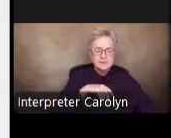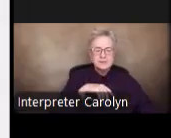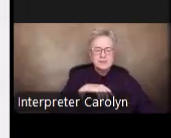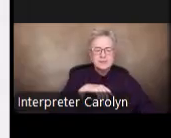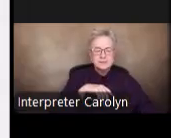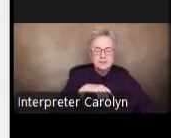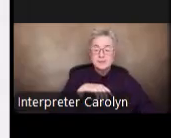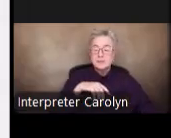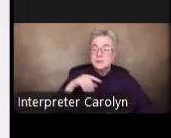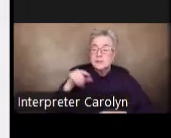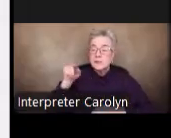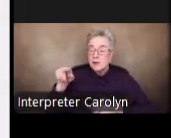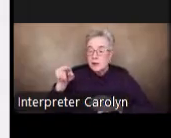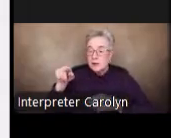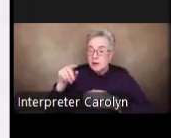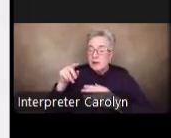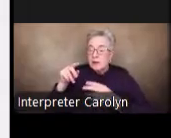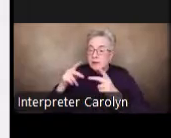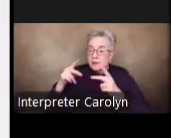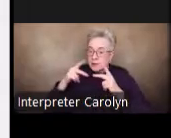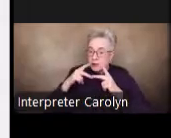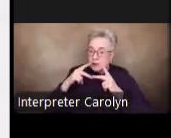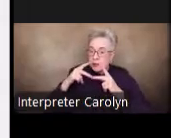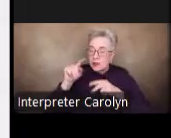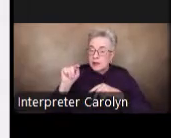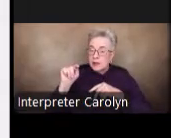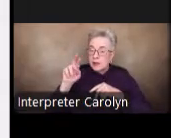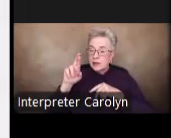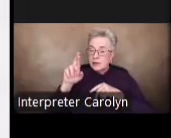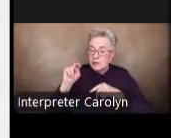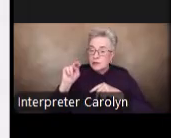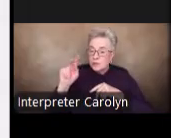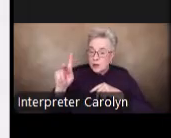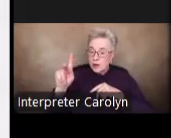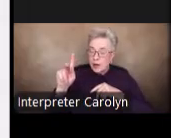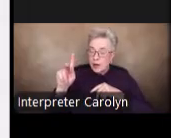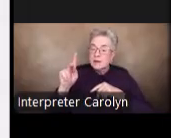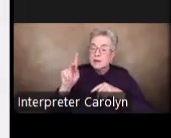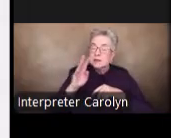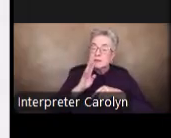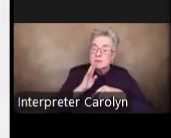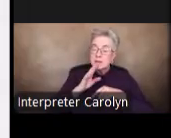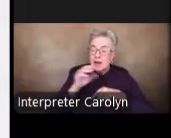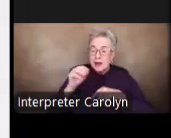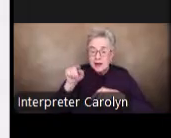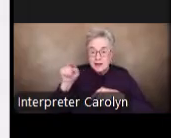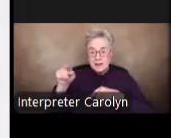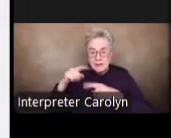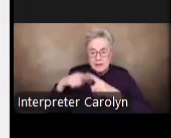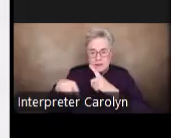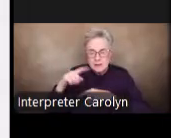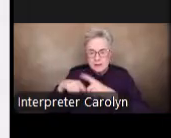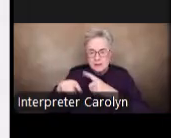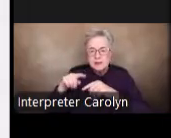positioning and trunk stability matter for both speech production and sign production, a child needs that postural